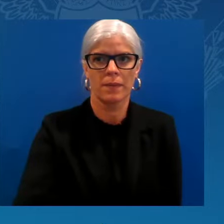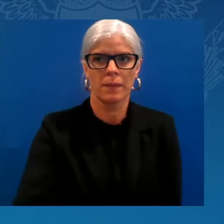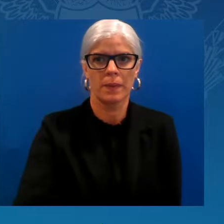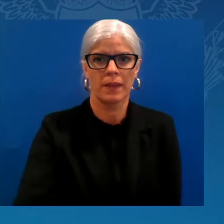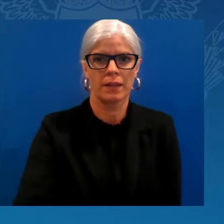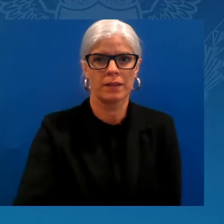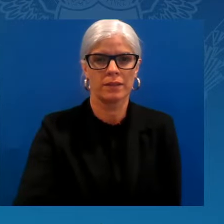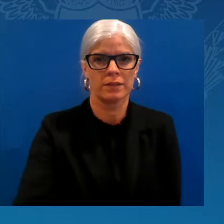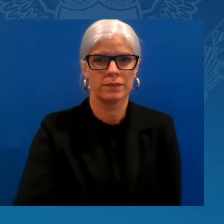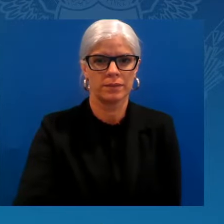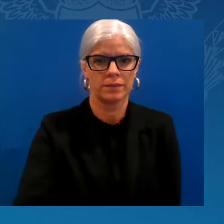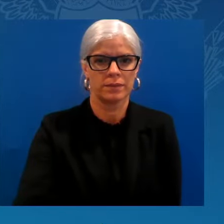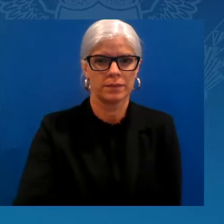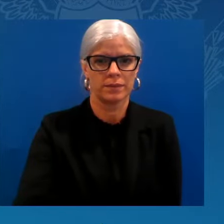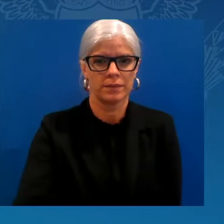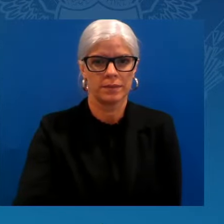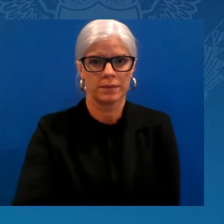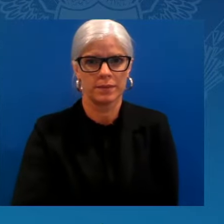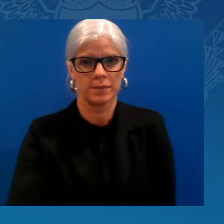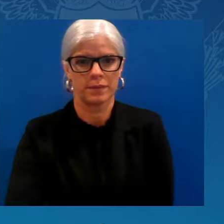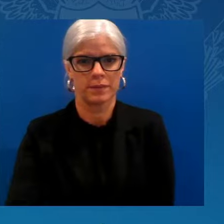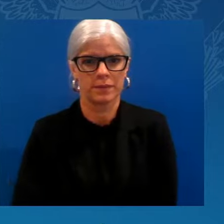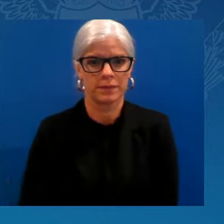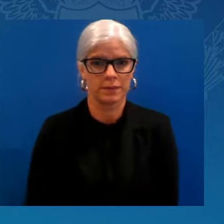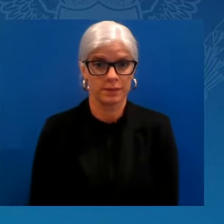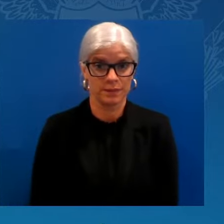Female Speaker: And now I am so incredibly honored